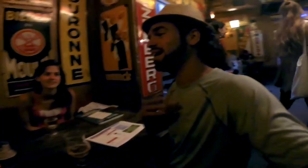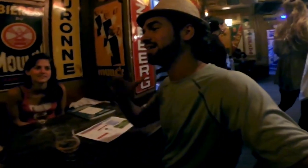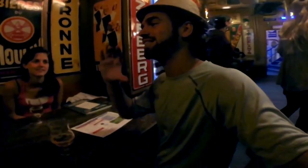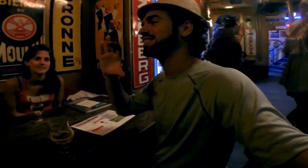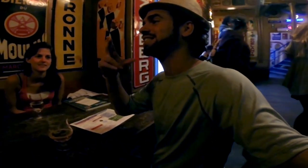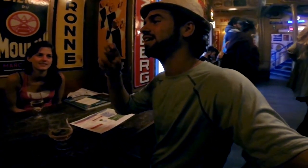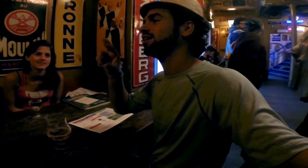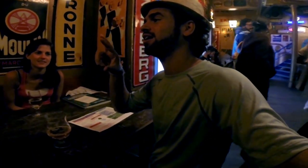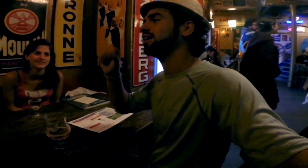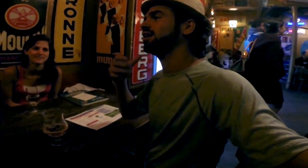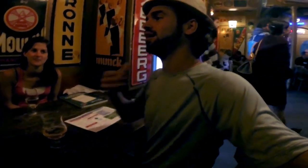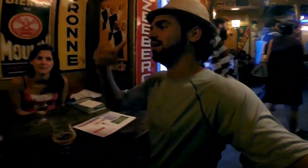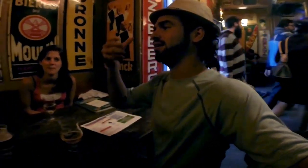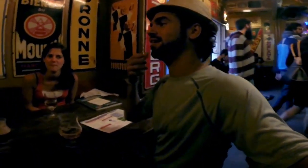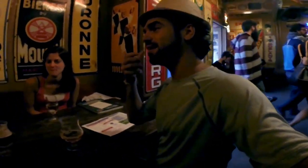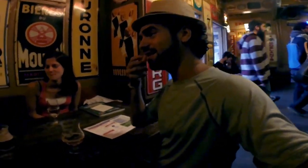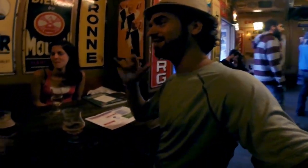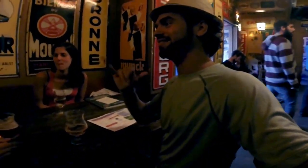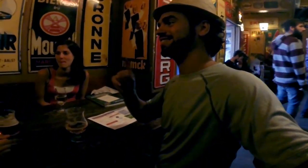That's cool. We usually say "cheers" to each other.